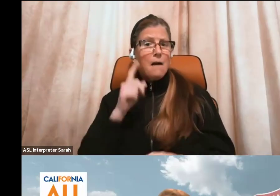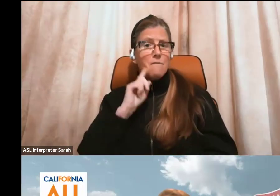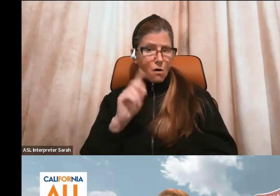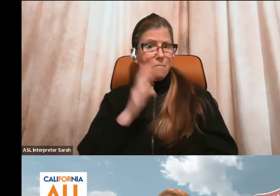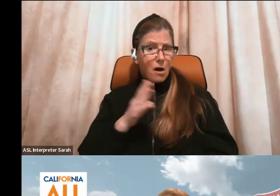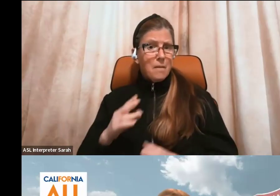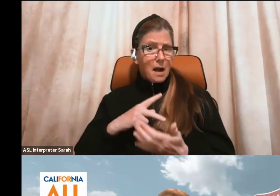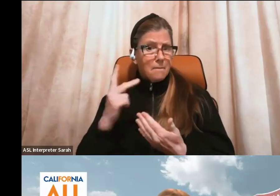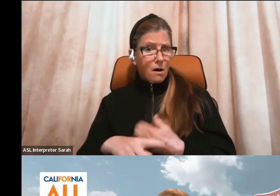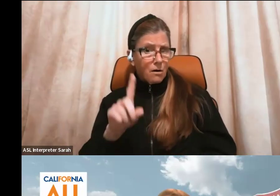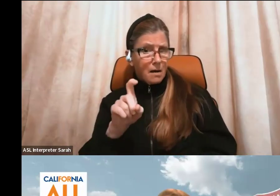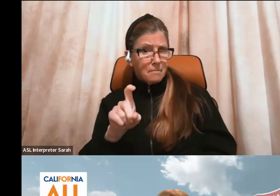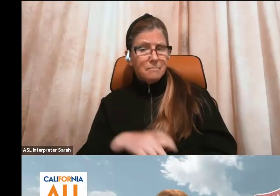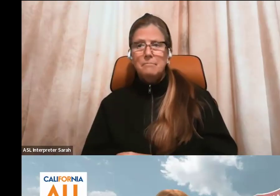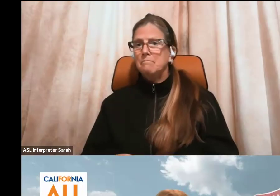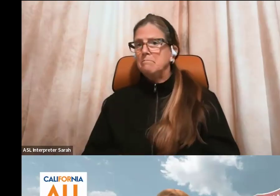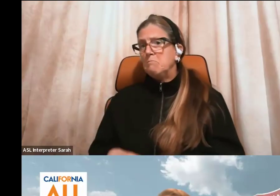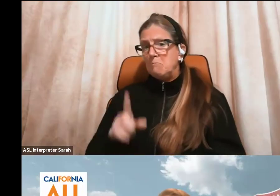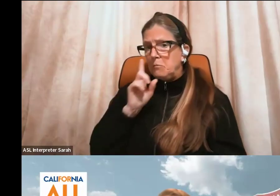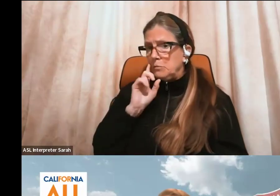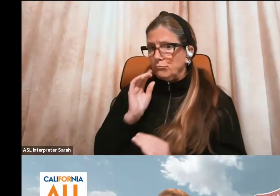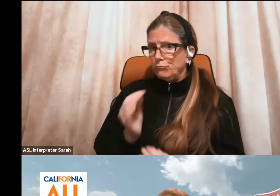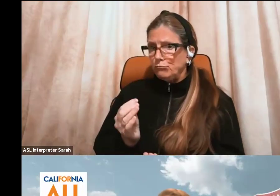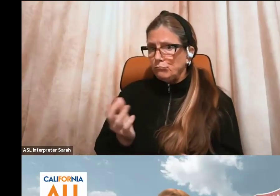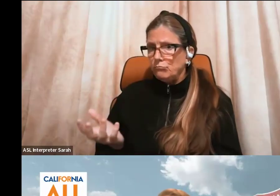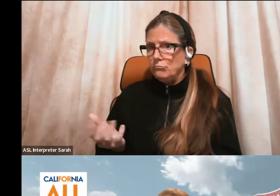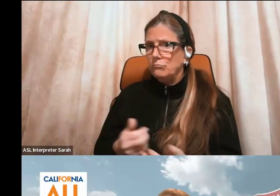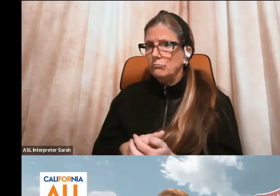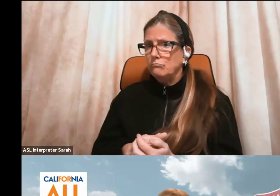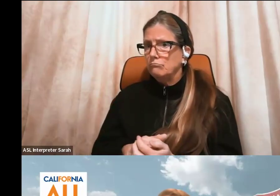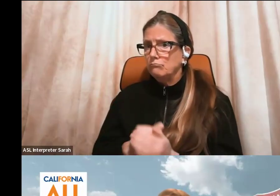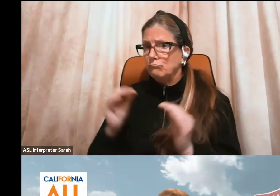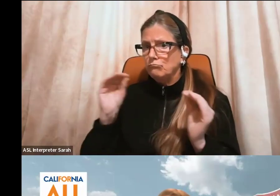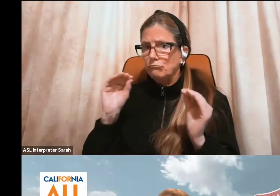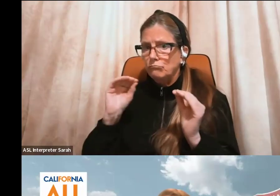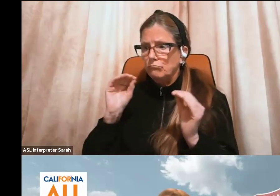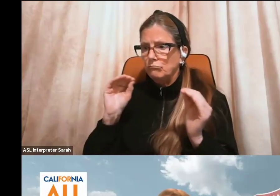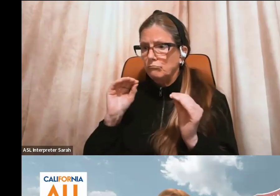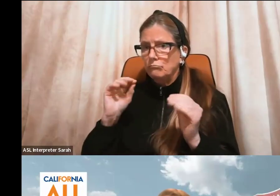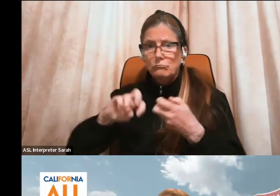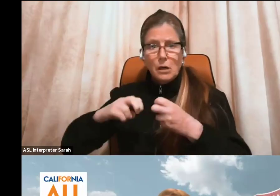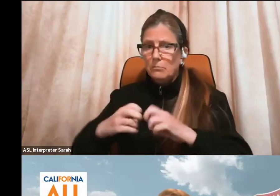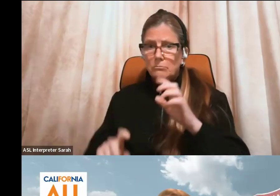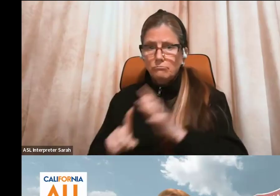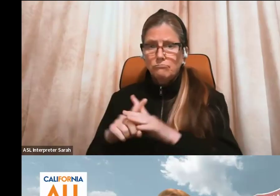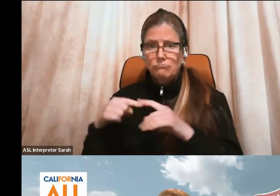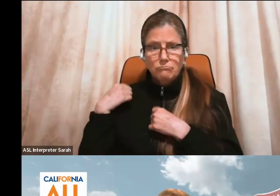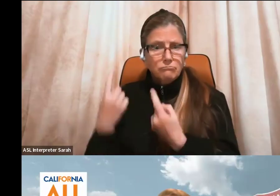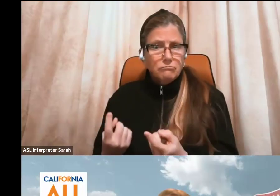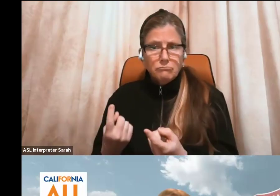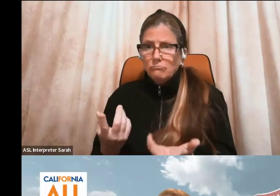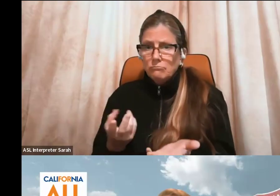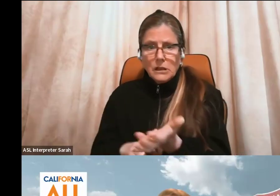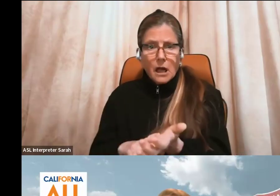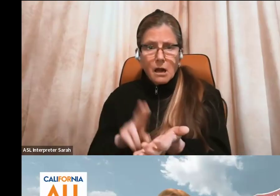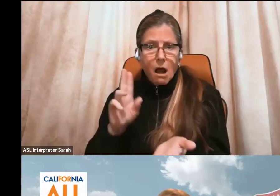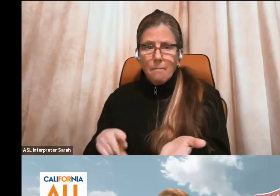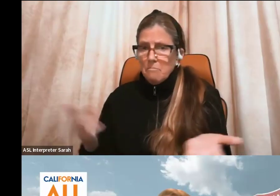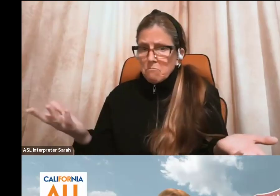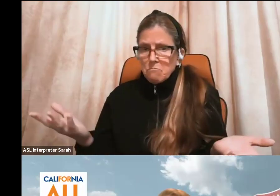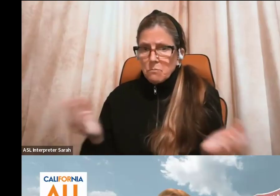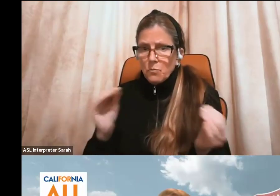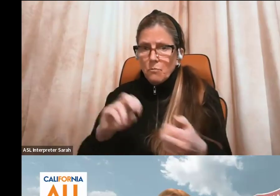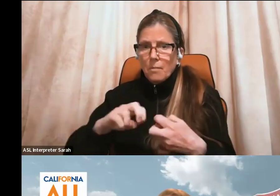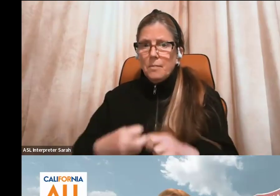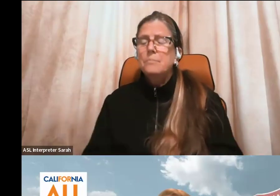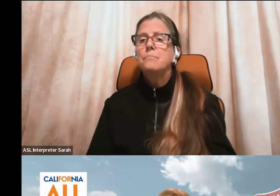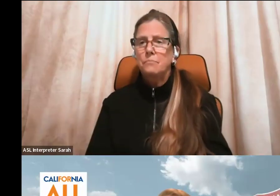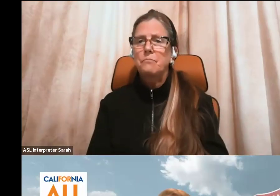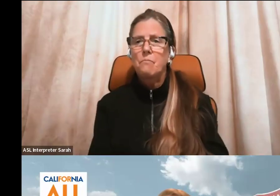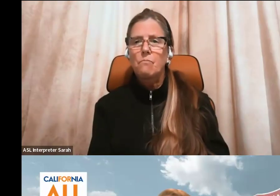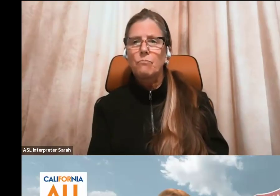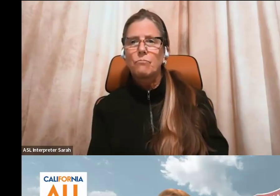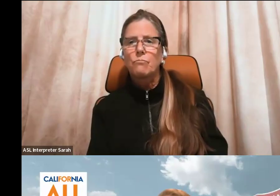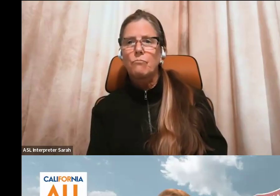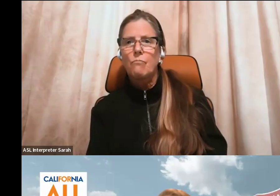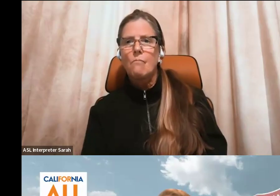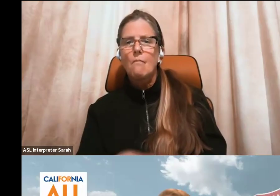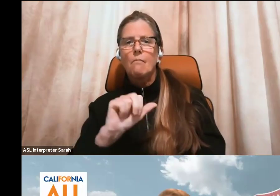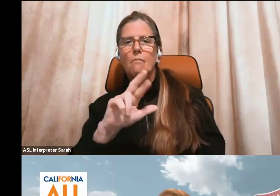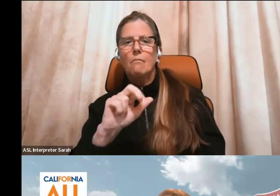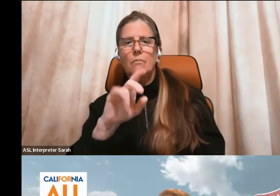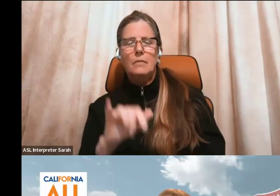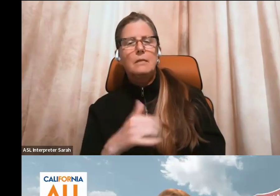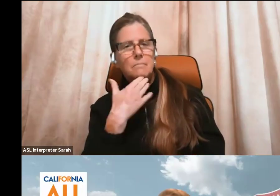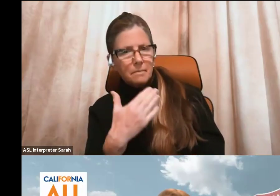I haven't seen any issue, like, with signing up? Thank you. Another question, are there barriers